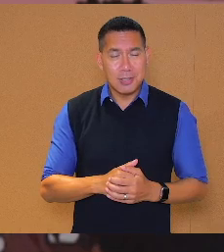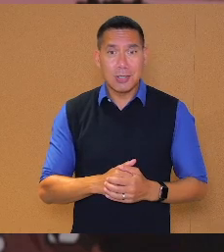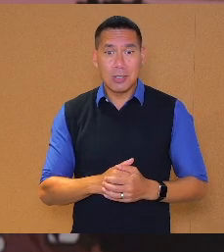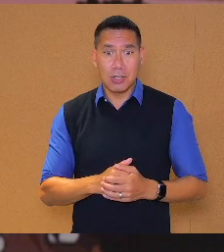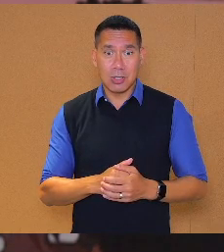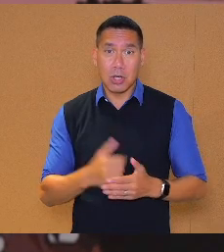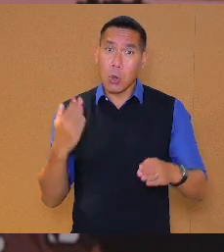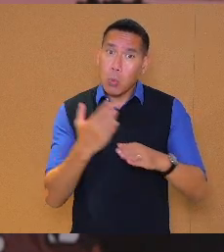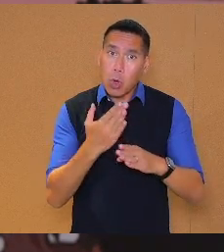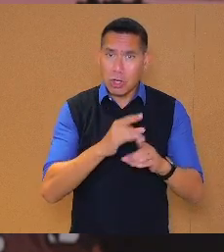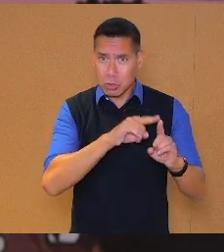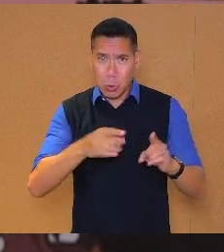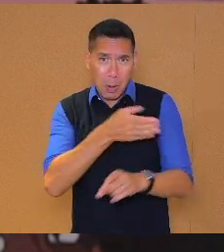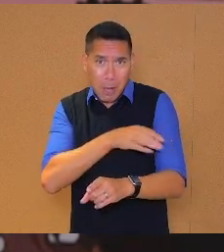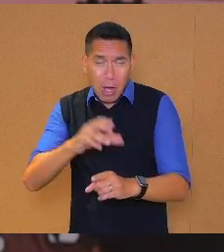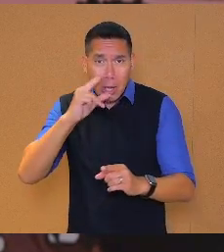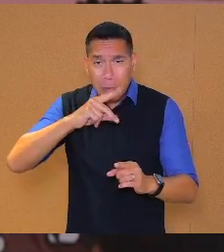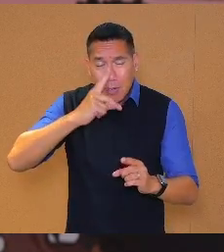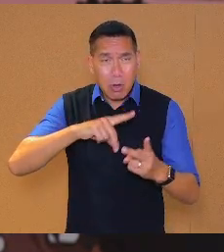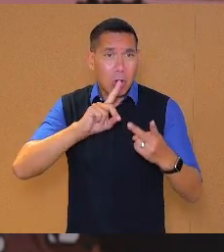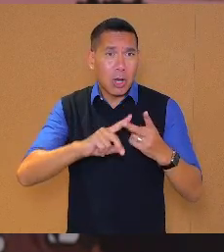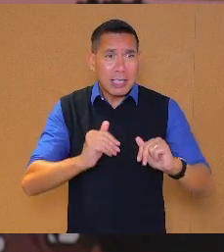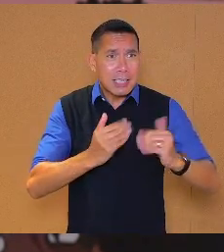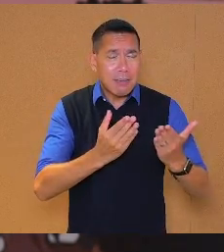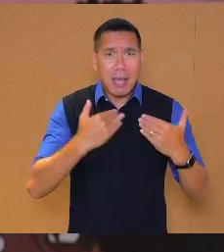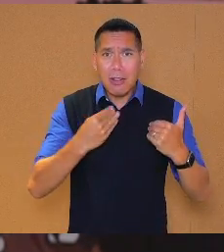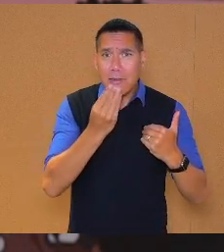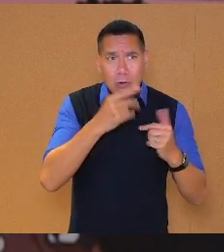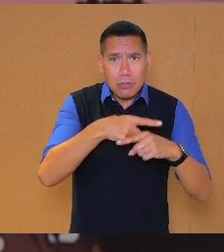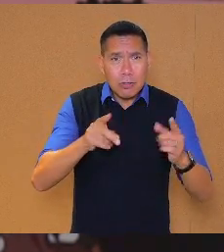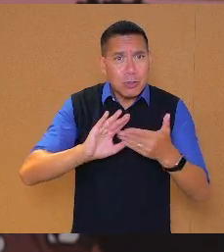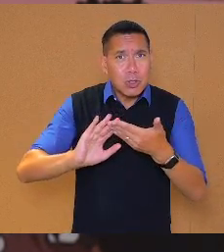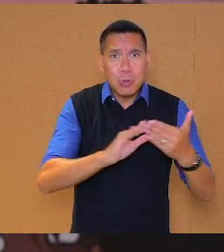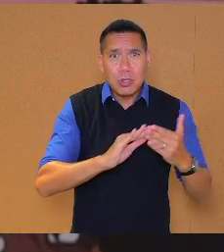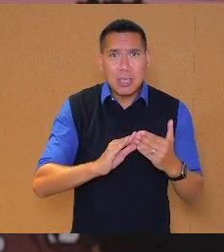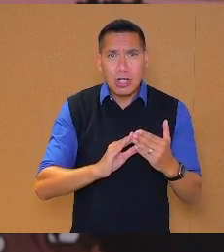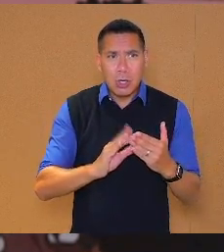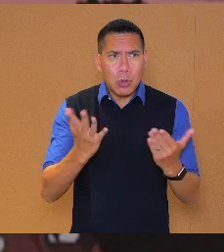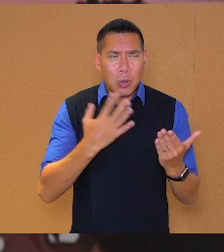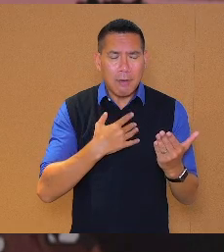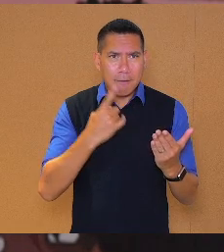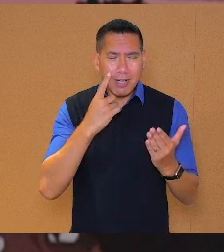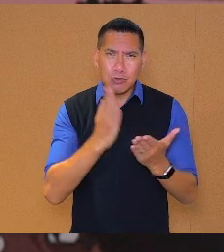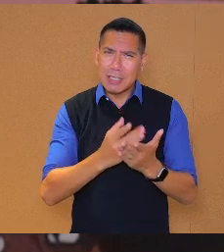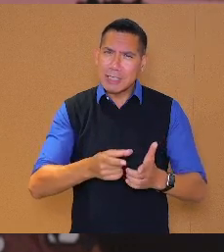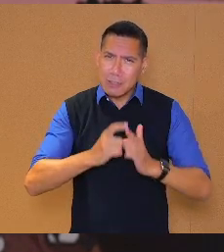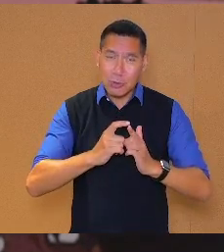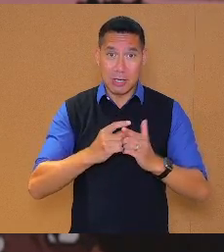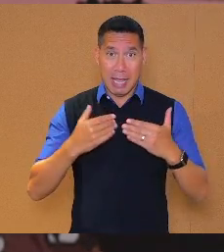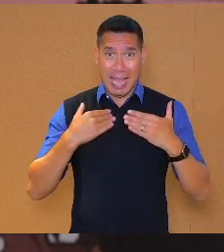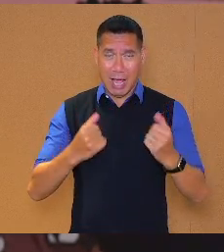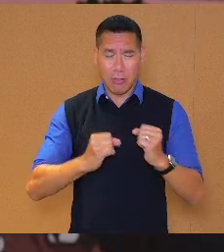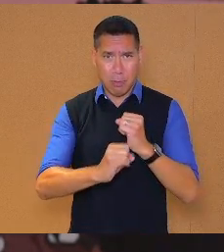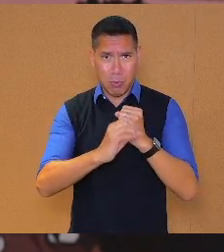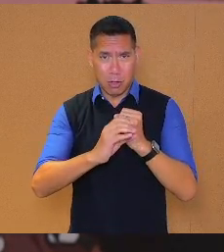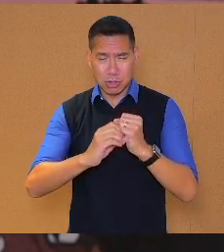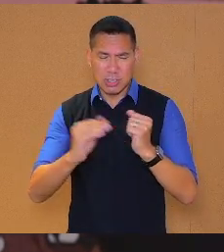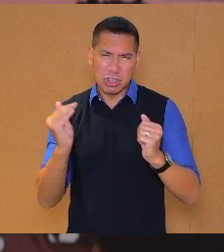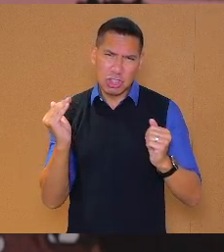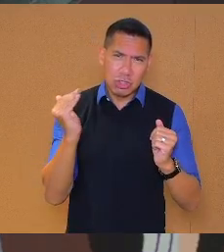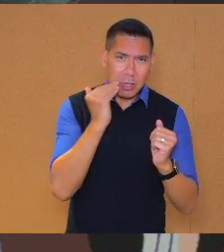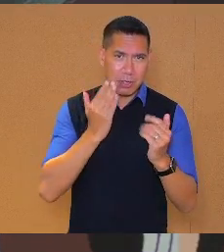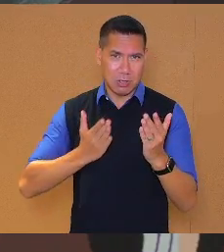people to delivering healthy food to communities, doing it